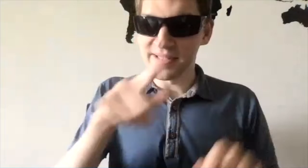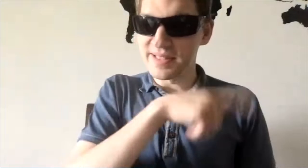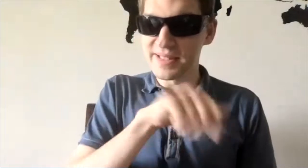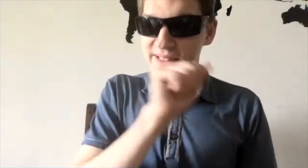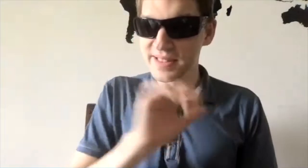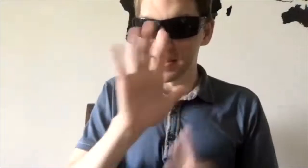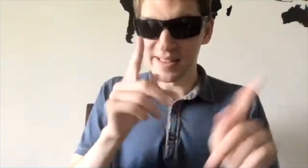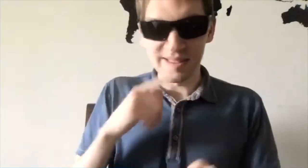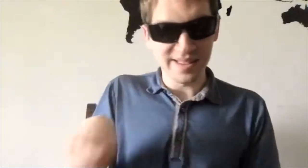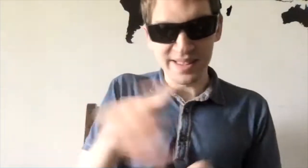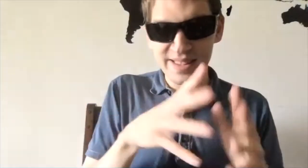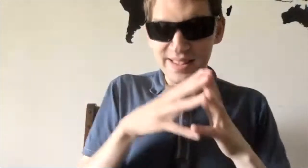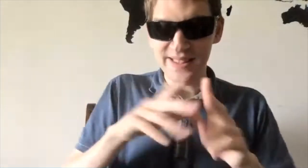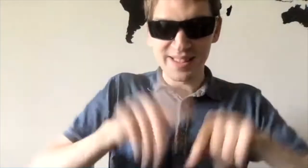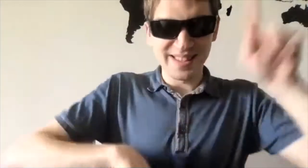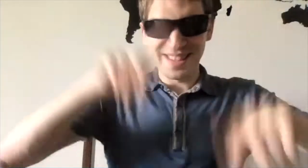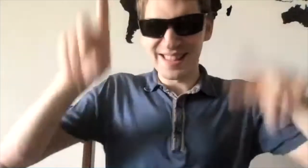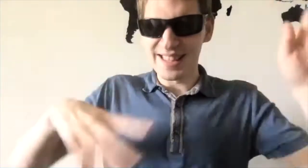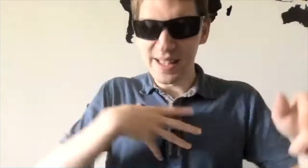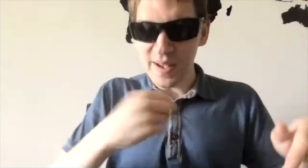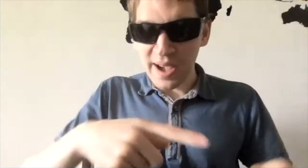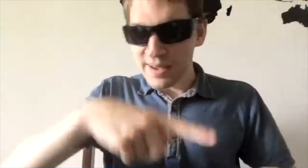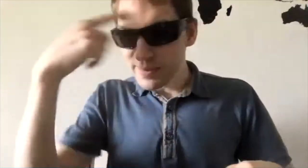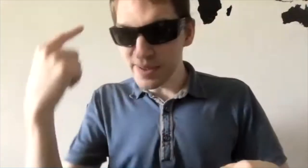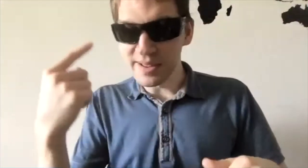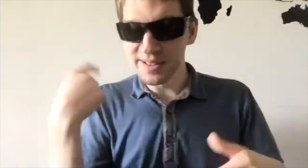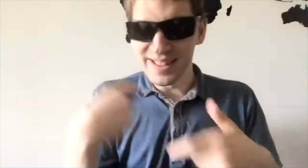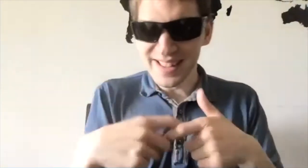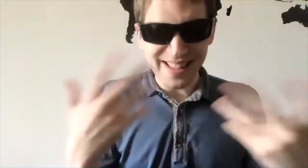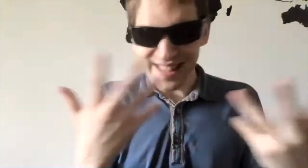everyone from Taiwan looks every like everyone from Taiwan. Everyone Asian everyone looks Asian.